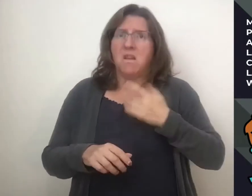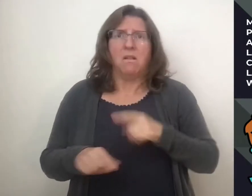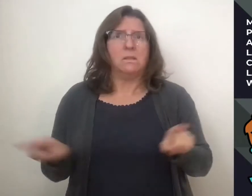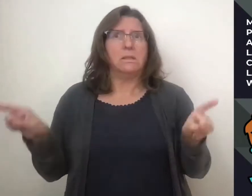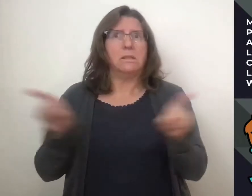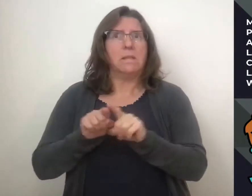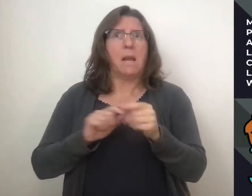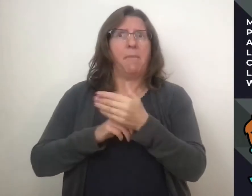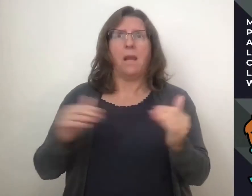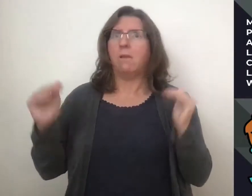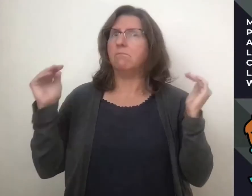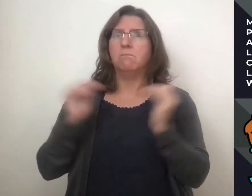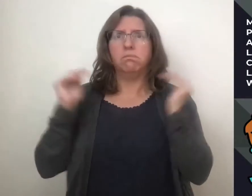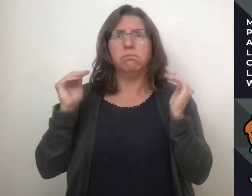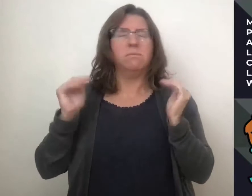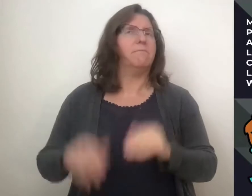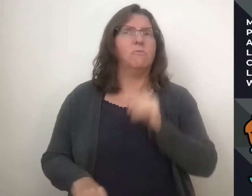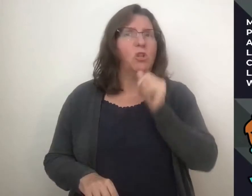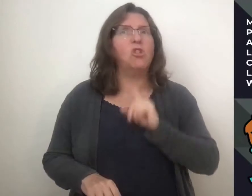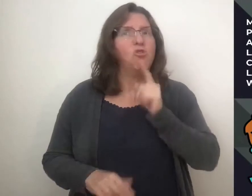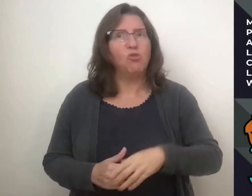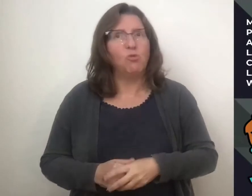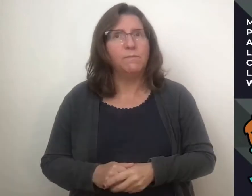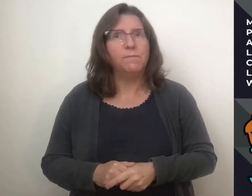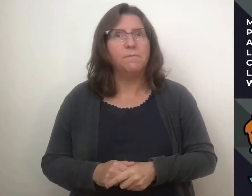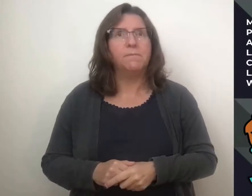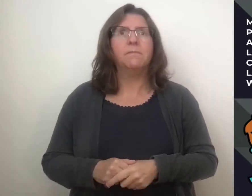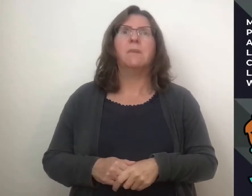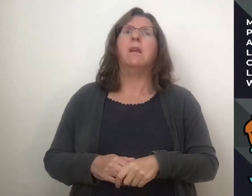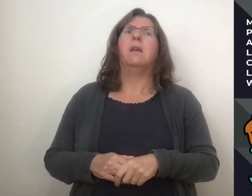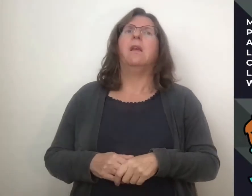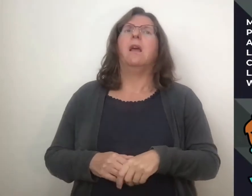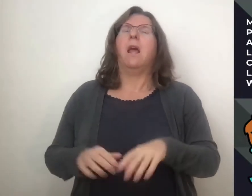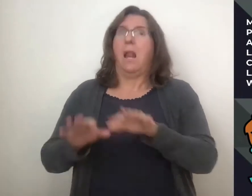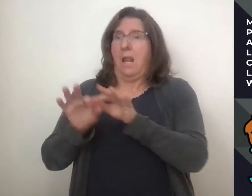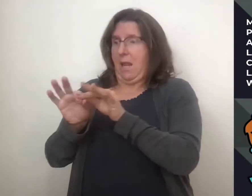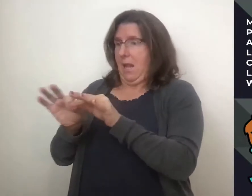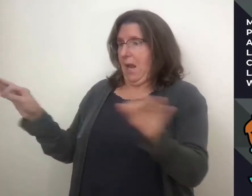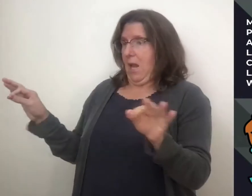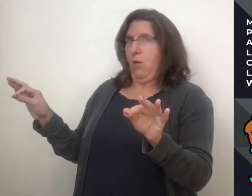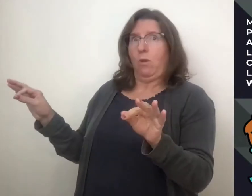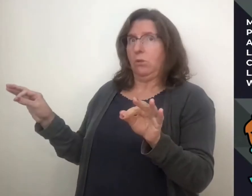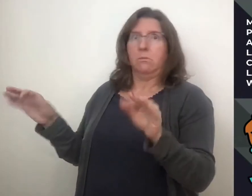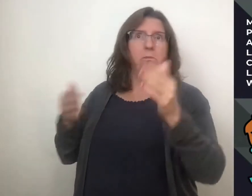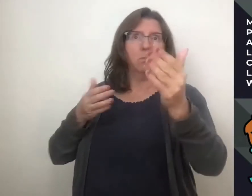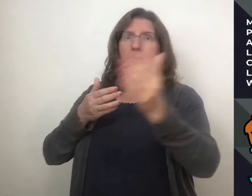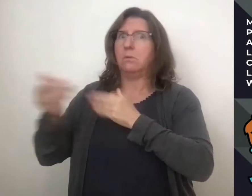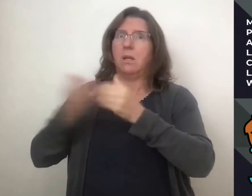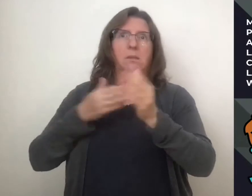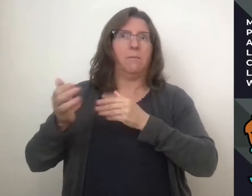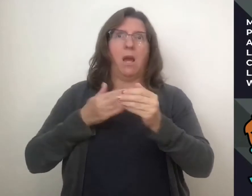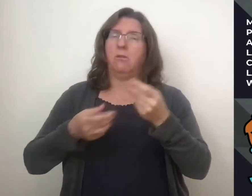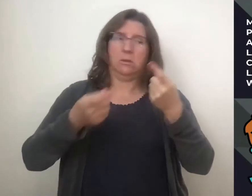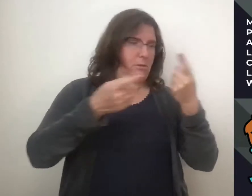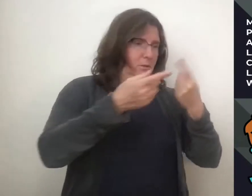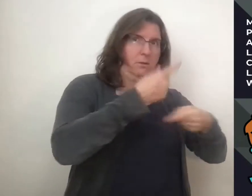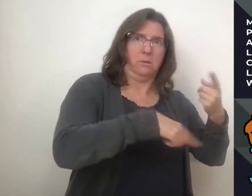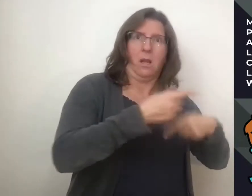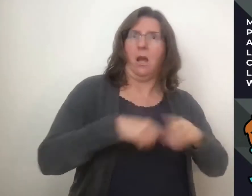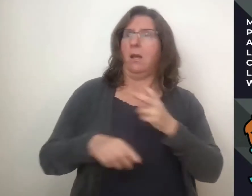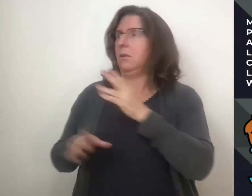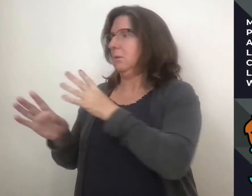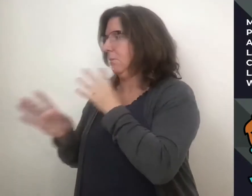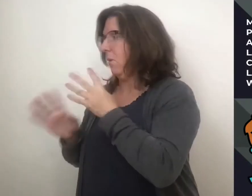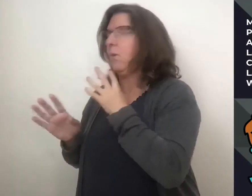They equate the two. This is not true. Language is language, whether spoken or signed.